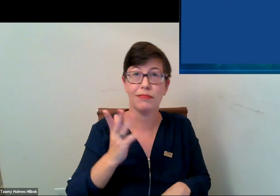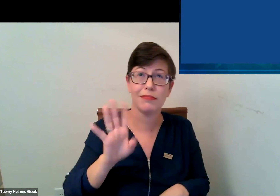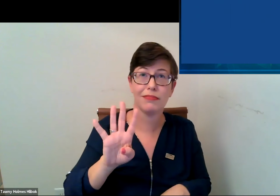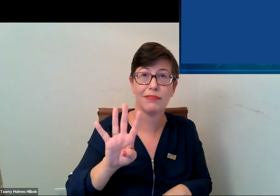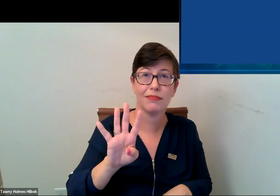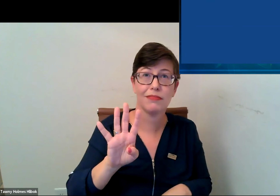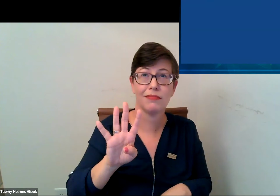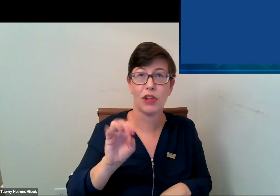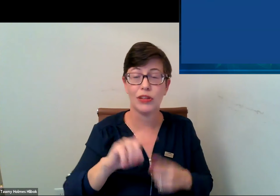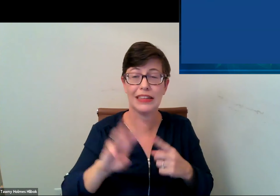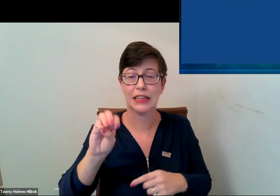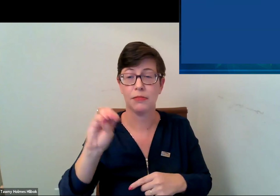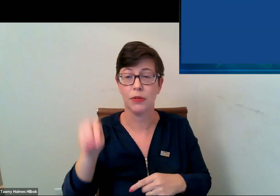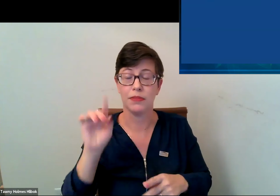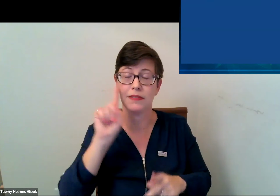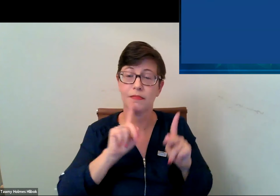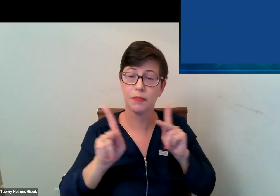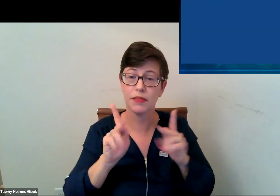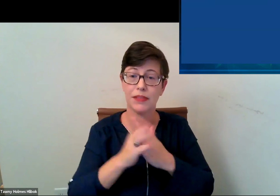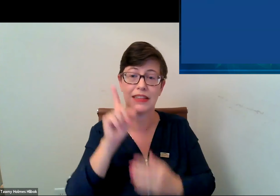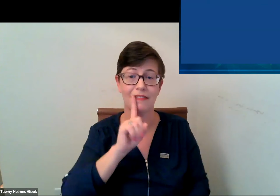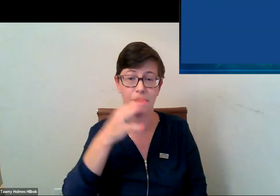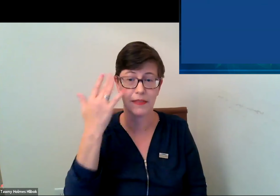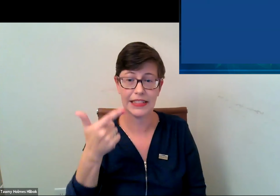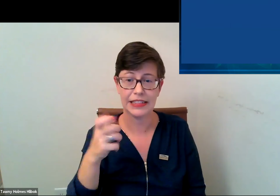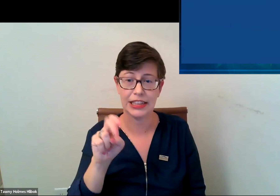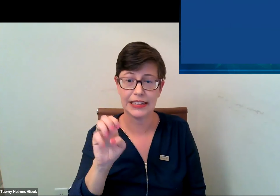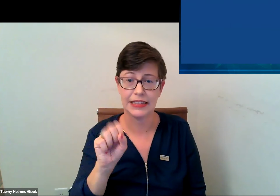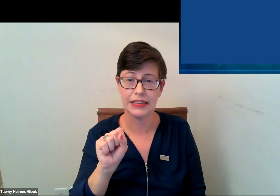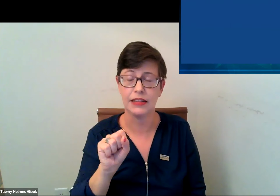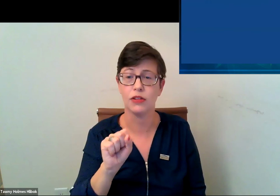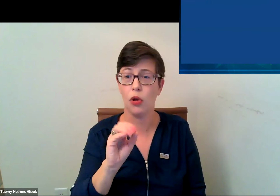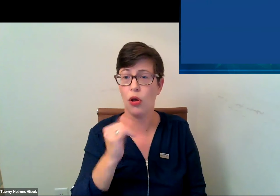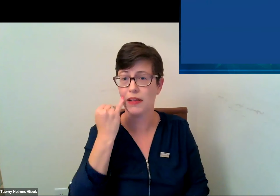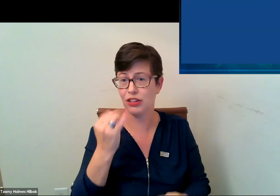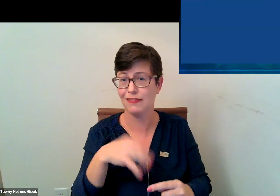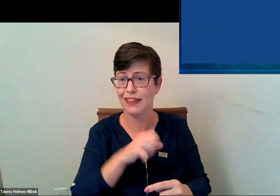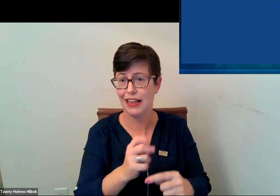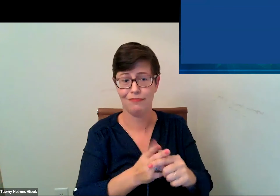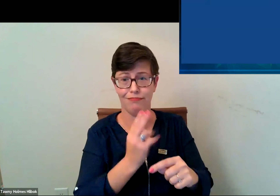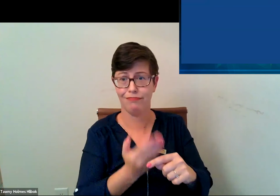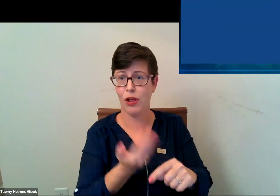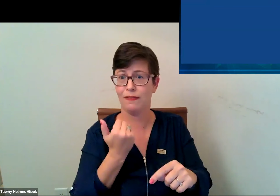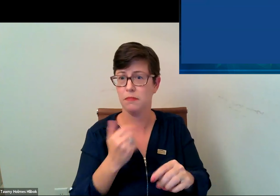def genes that are about 40 to 60% of deaf people are deaf because of genetic reason.